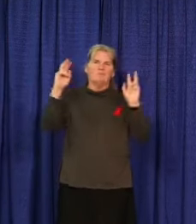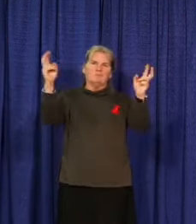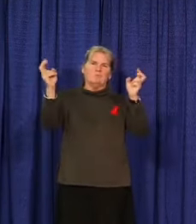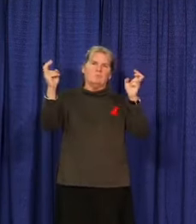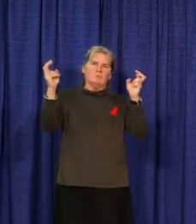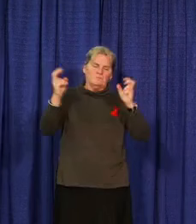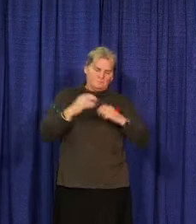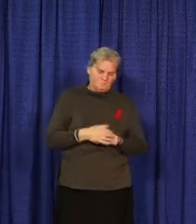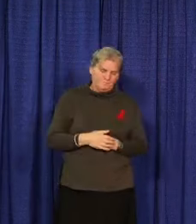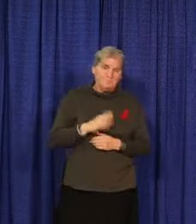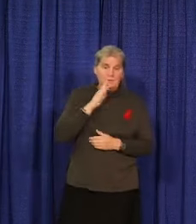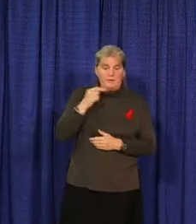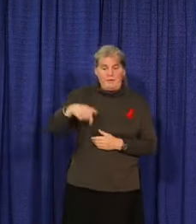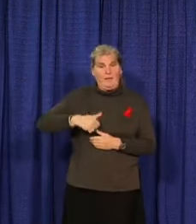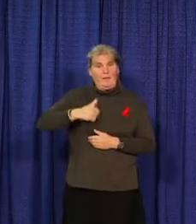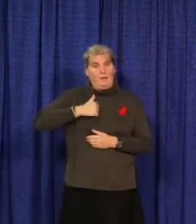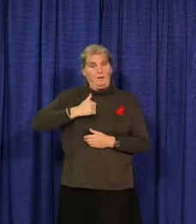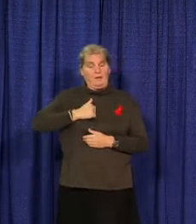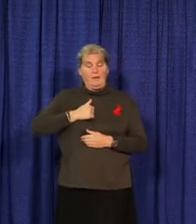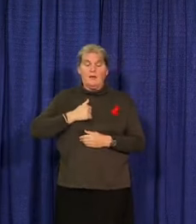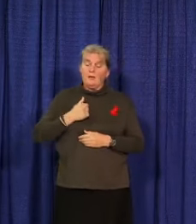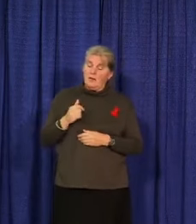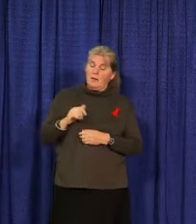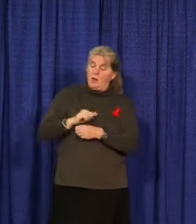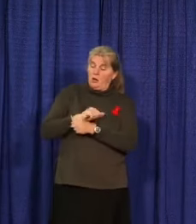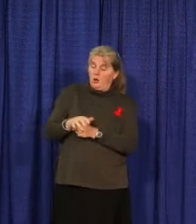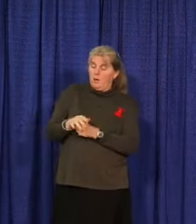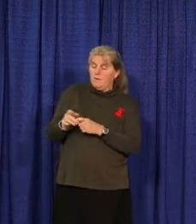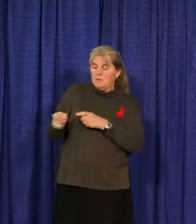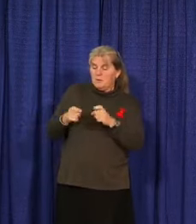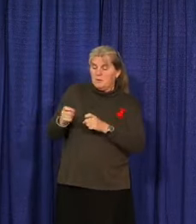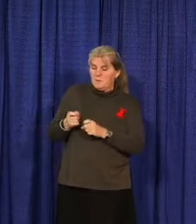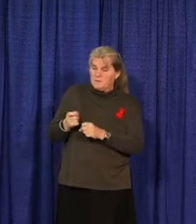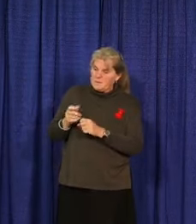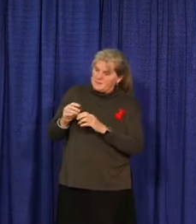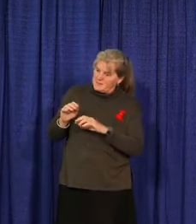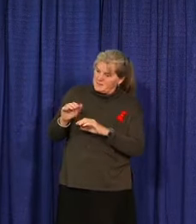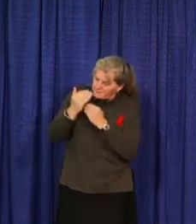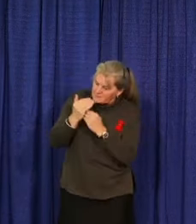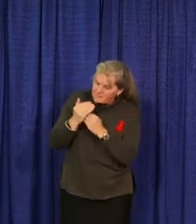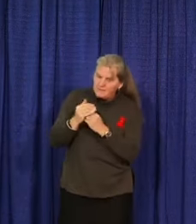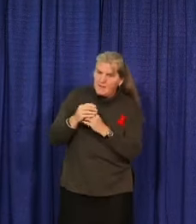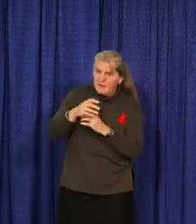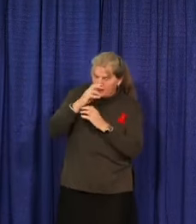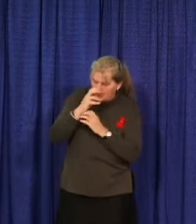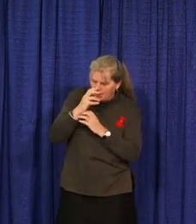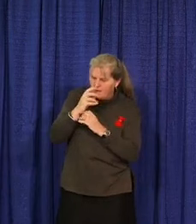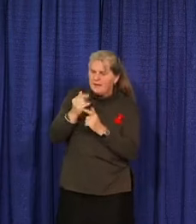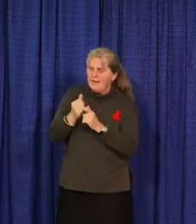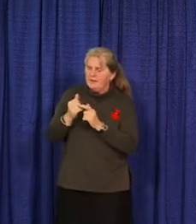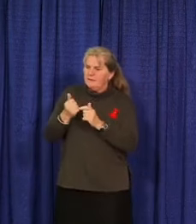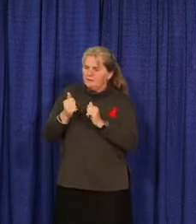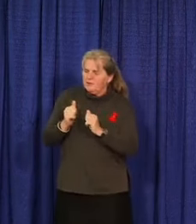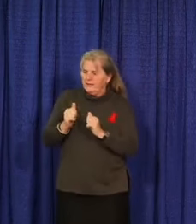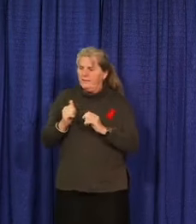"in Canada, we have controlled of the epidemic with a hammer, and now it is time for the dance